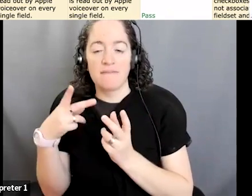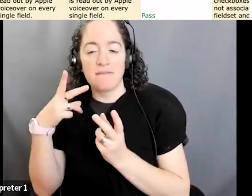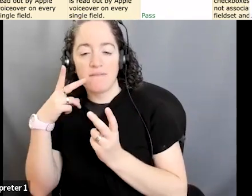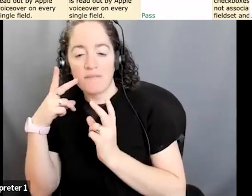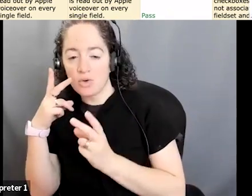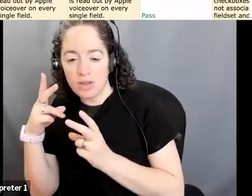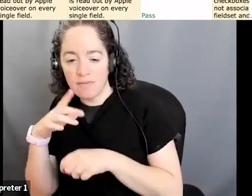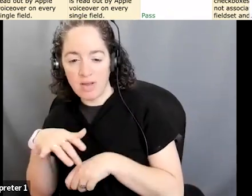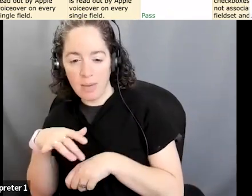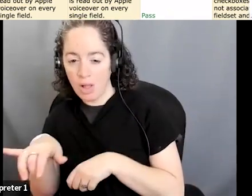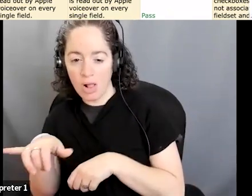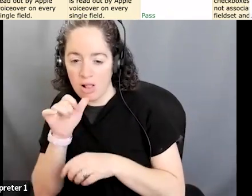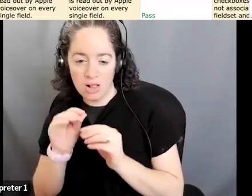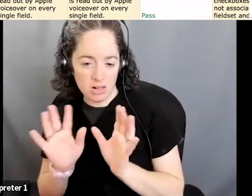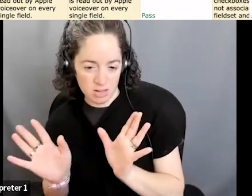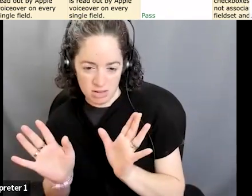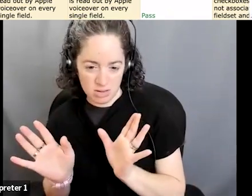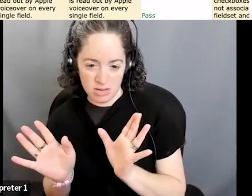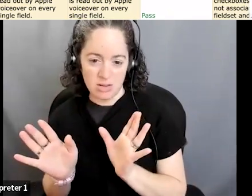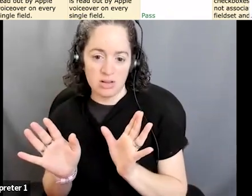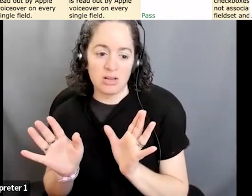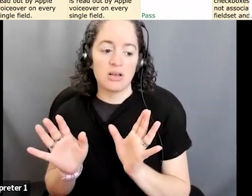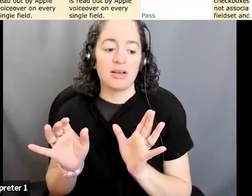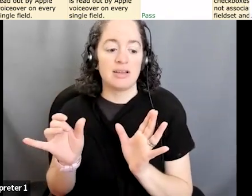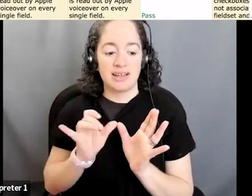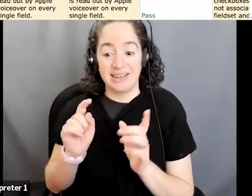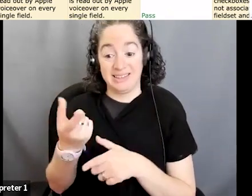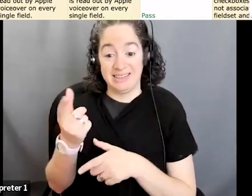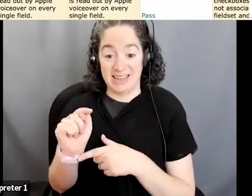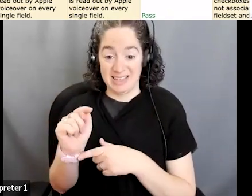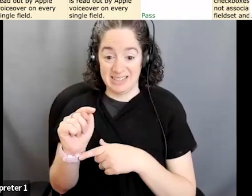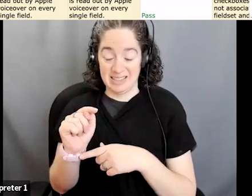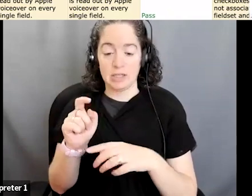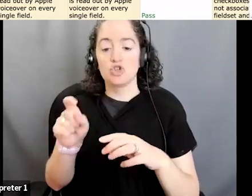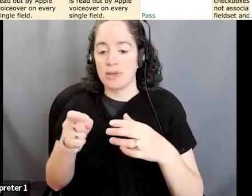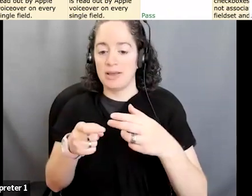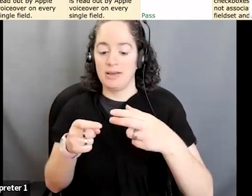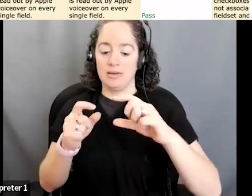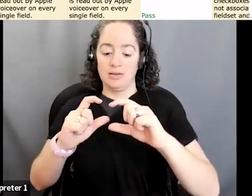especially on something like a text area. It's not above the field and therefore